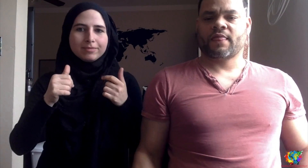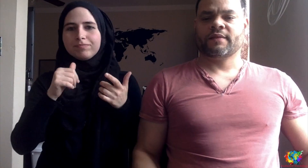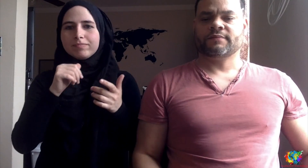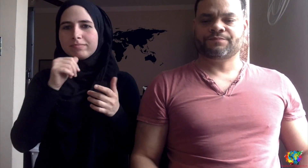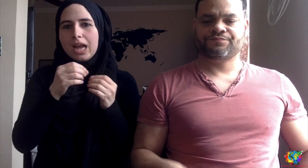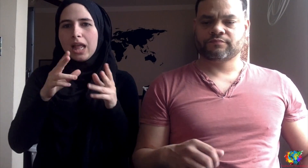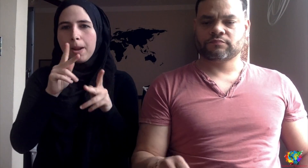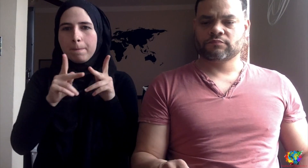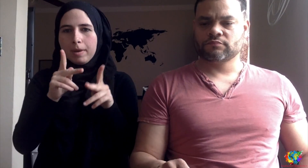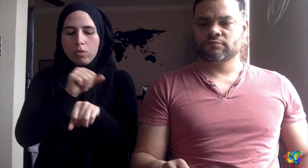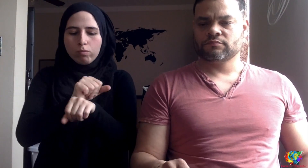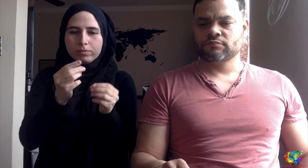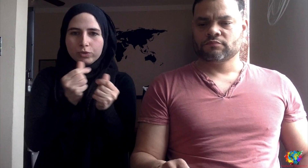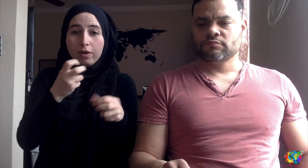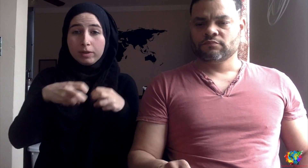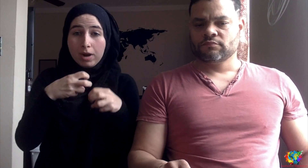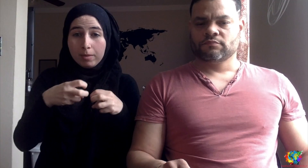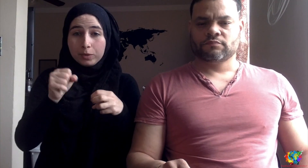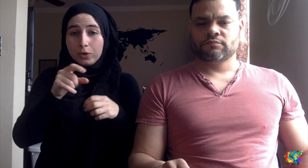Zee: Not a lot of people solved that problem